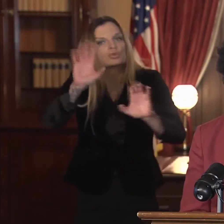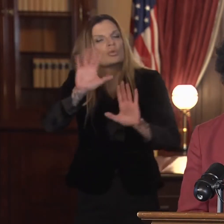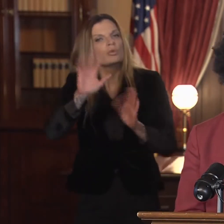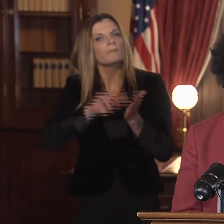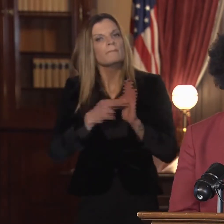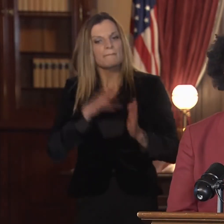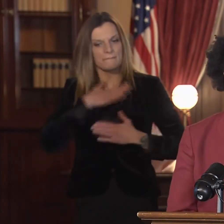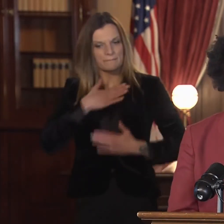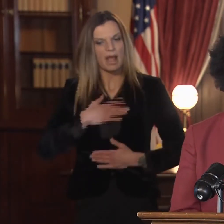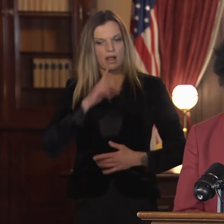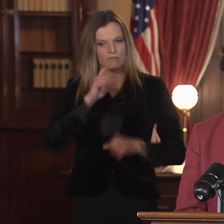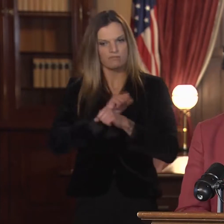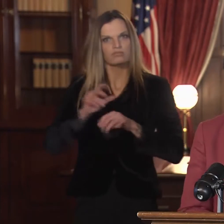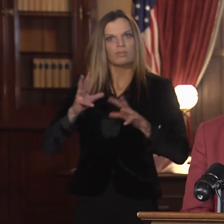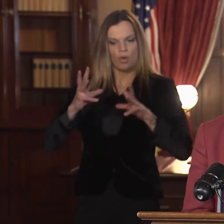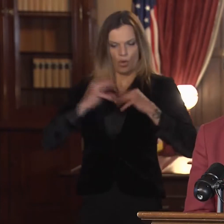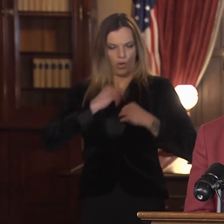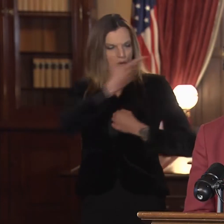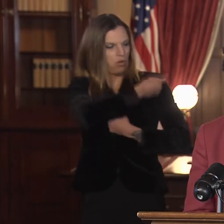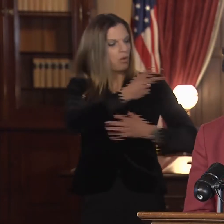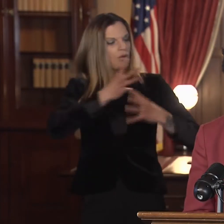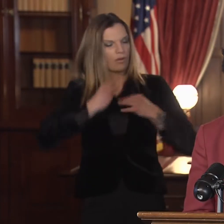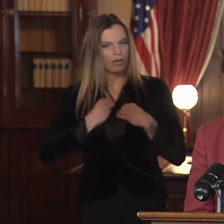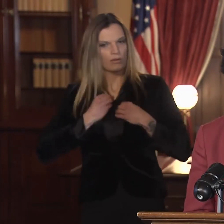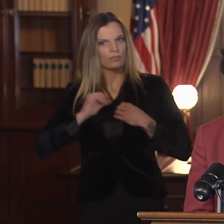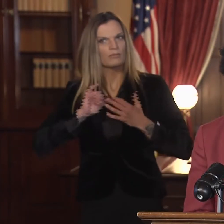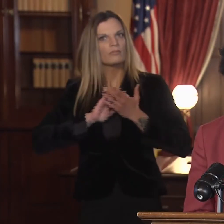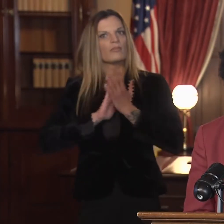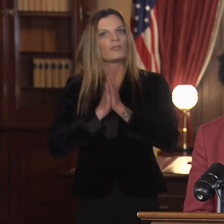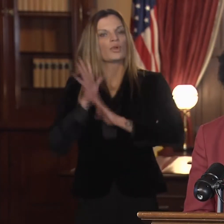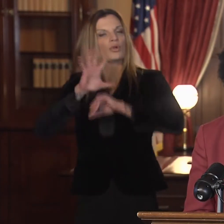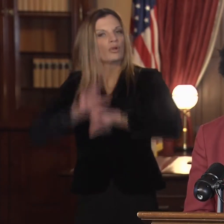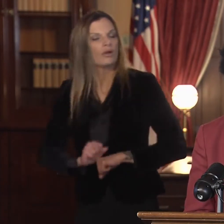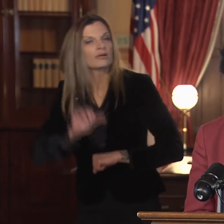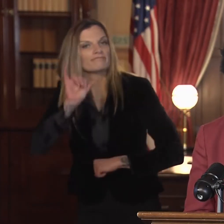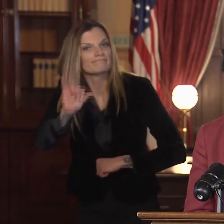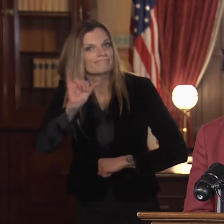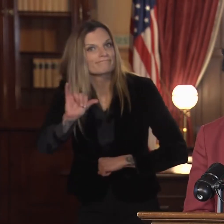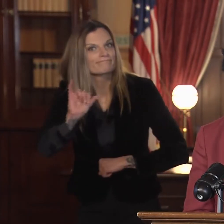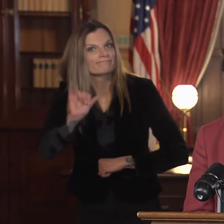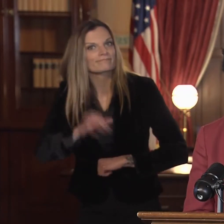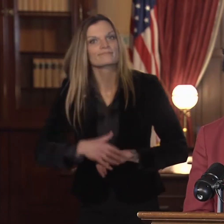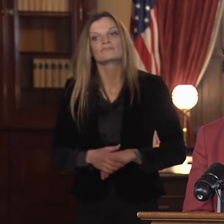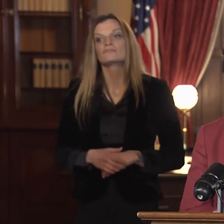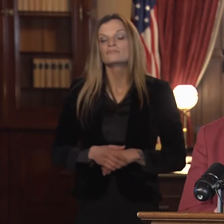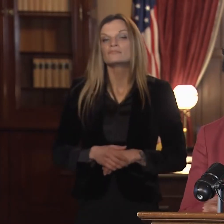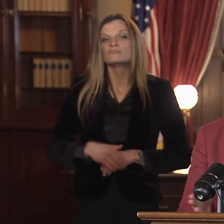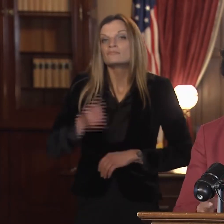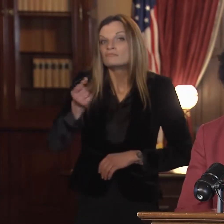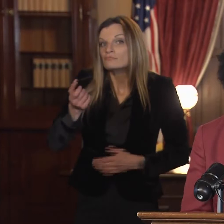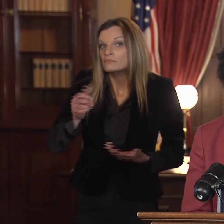BUILDING UP ITS RESPONSE TO FIGHT OFF THIS VIRUS AND THAT IS A GOOD THING.